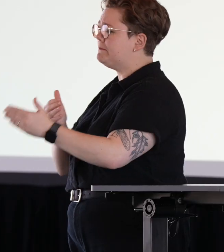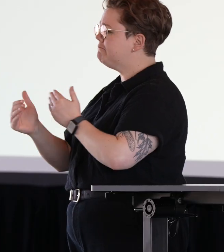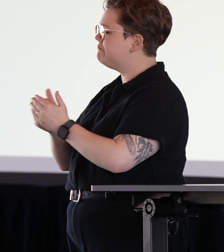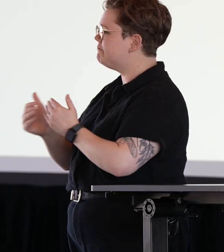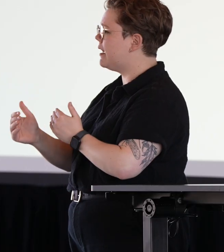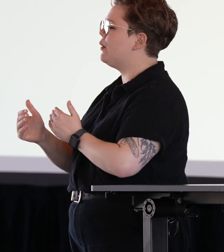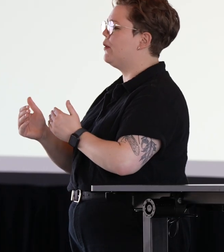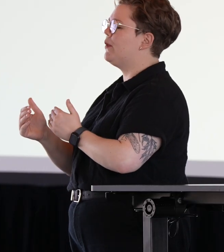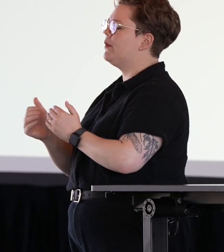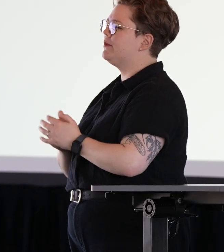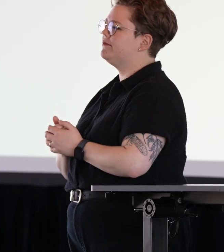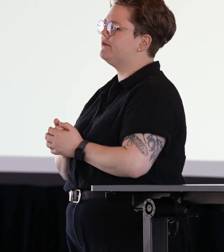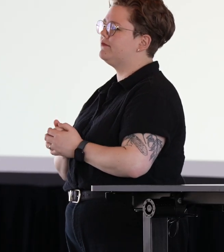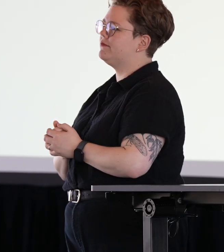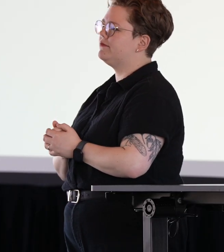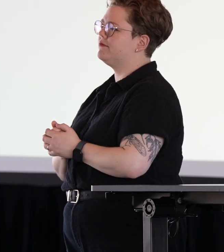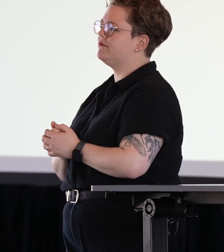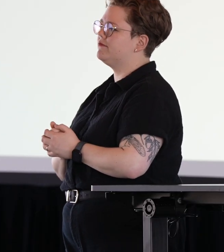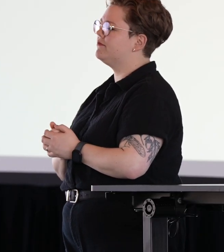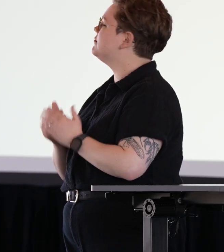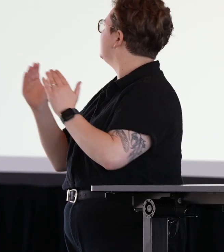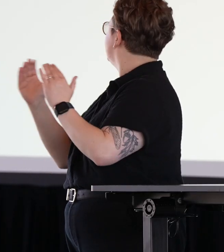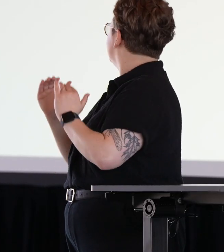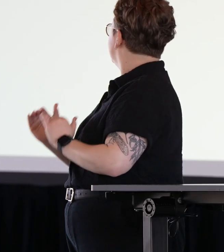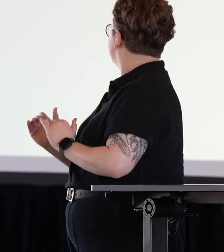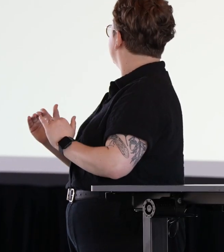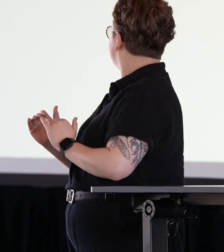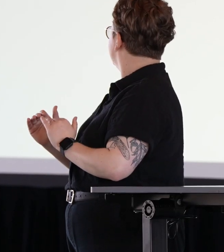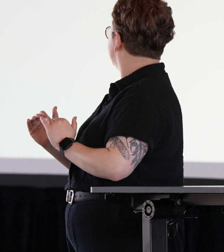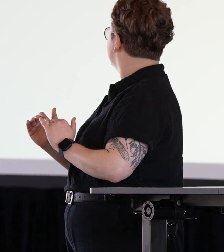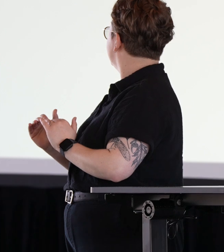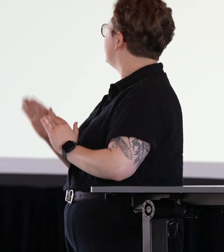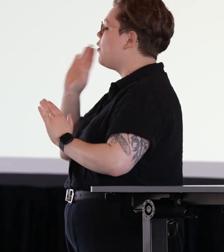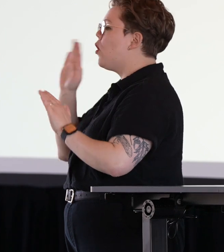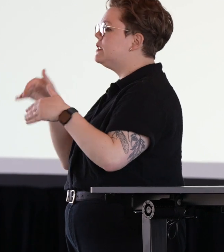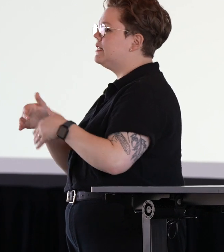can be, well, a focus on just the disability versus a focus